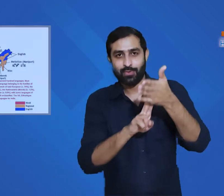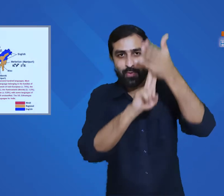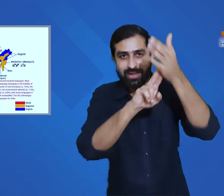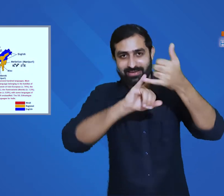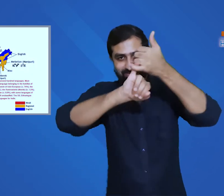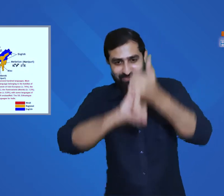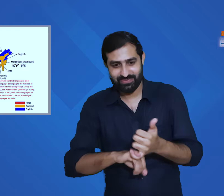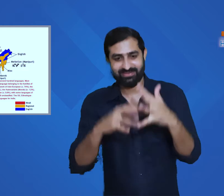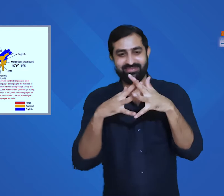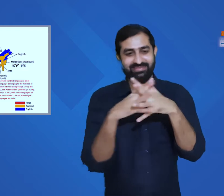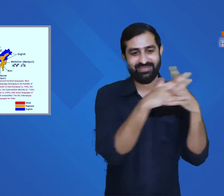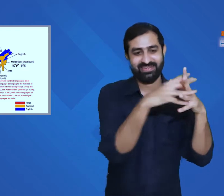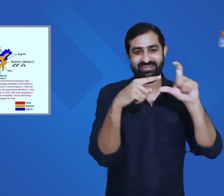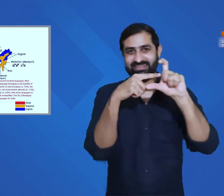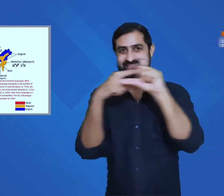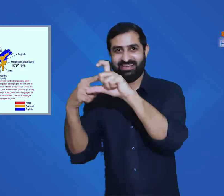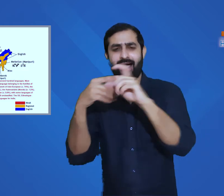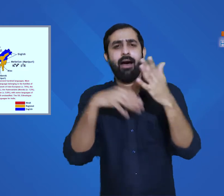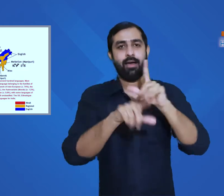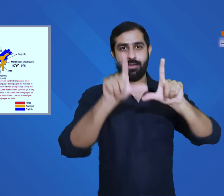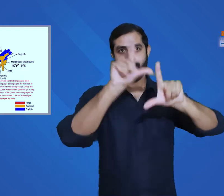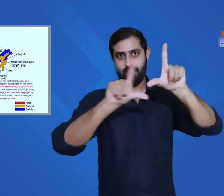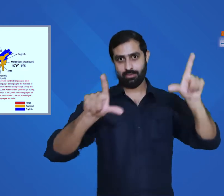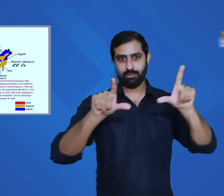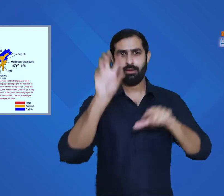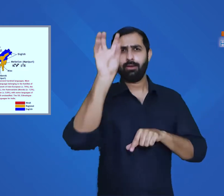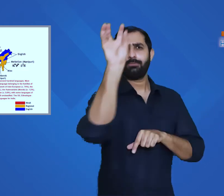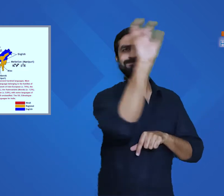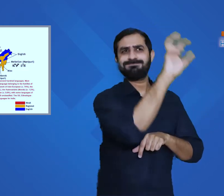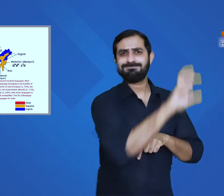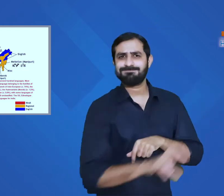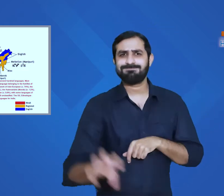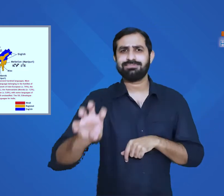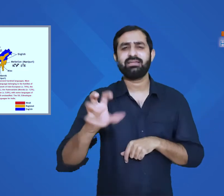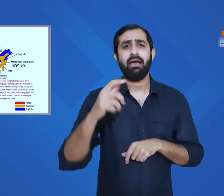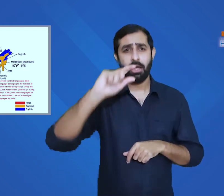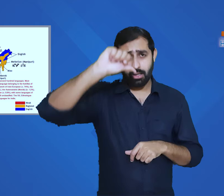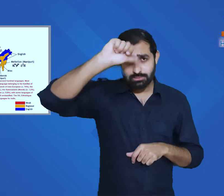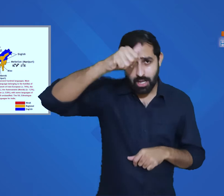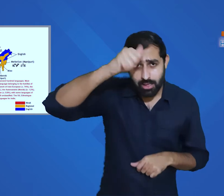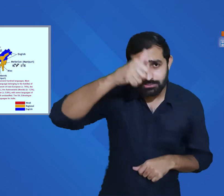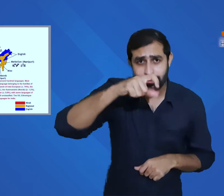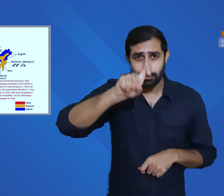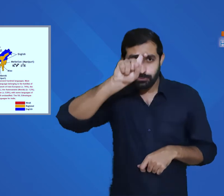As we know that India is a multilingual country, from north to south, east to west people speak different languages,